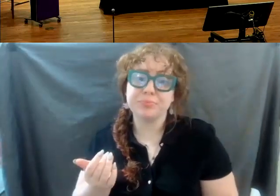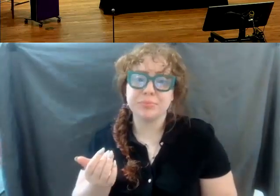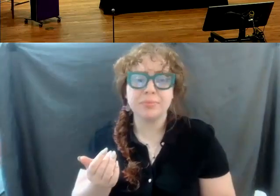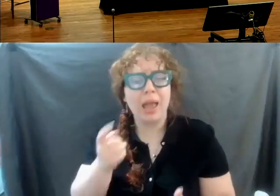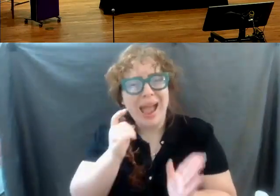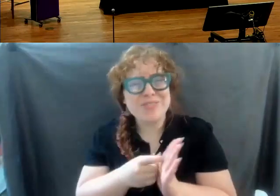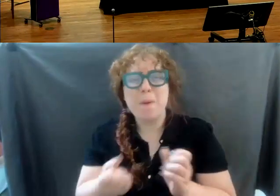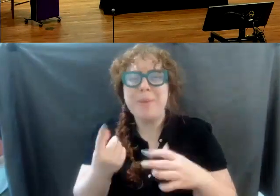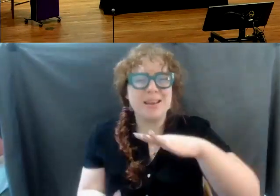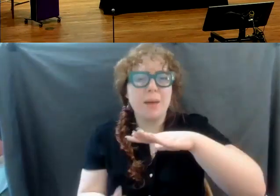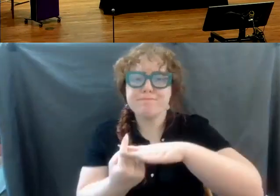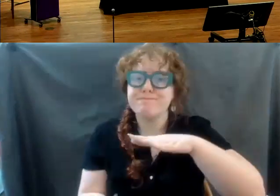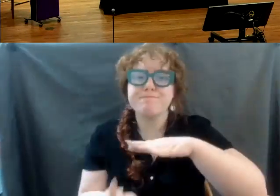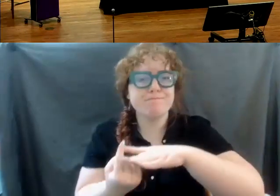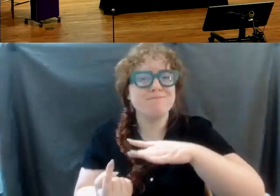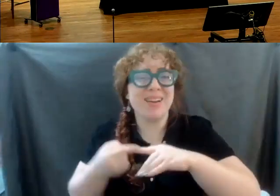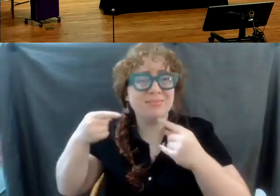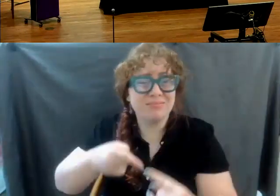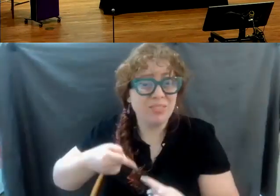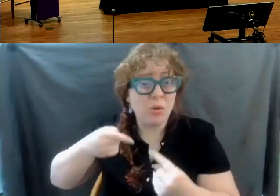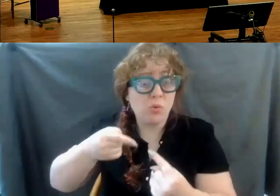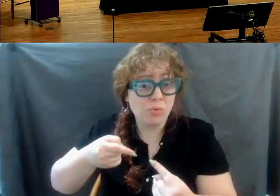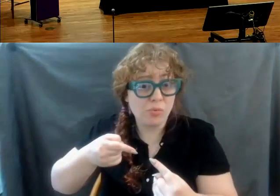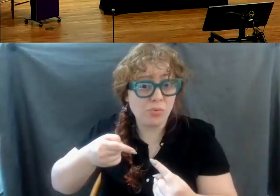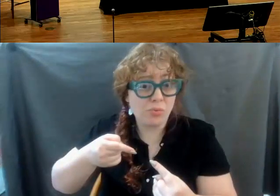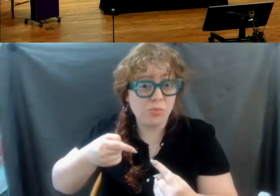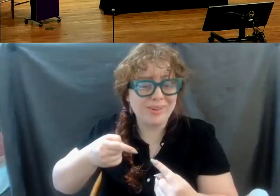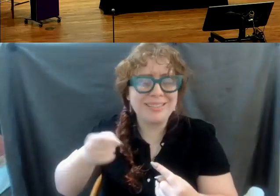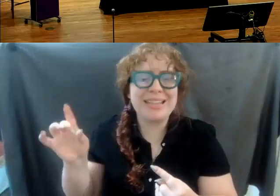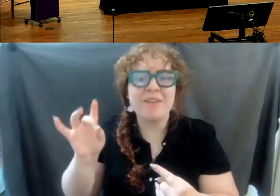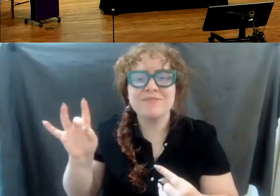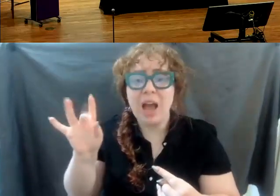with is the the cycles of violence that they inherited